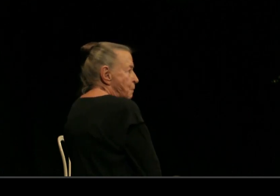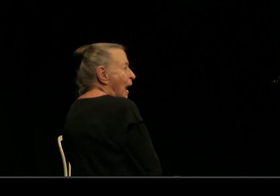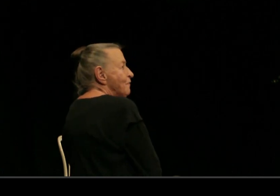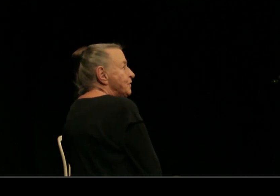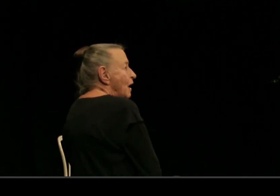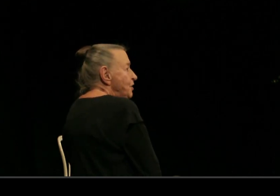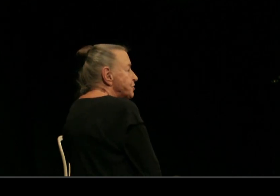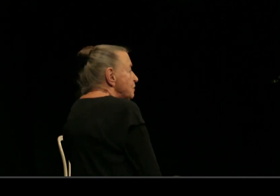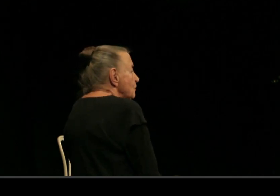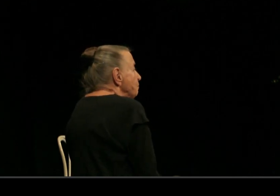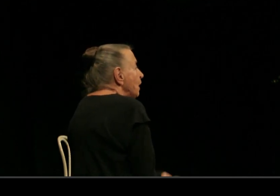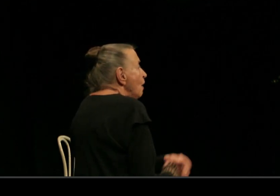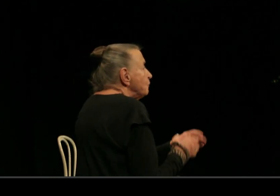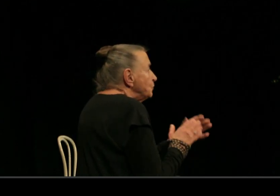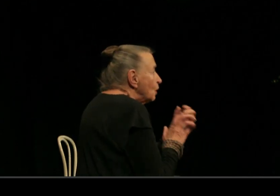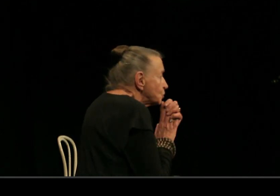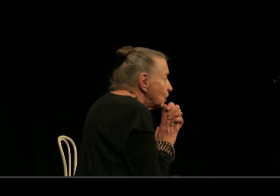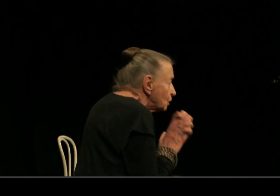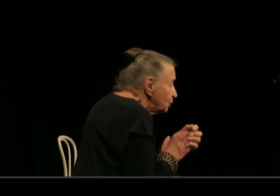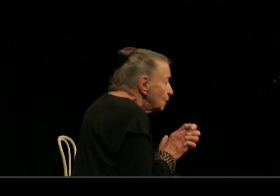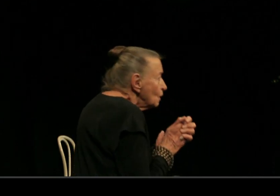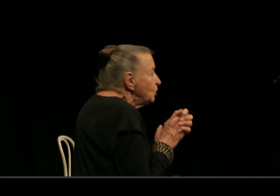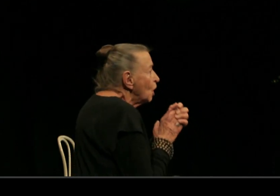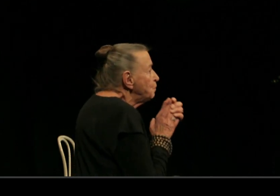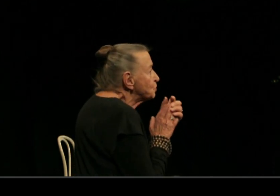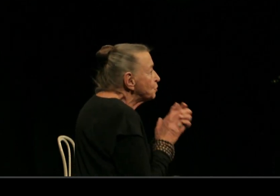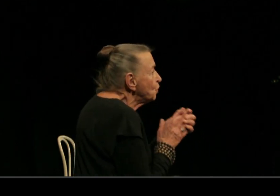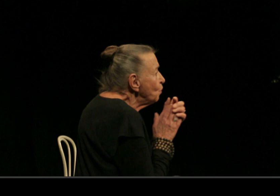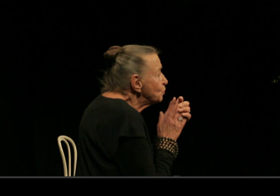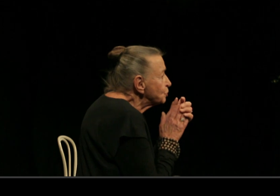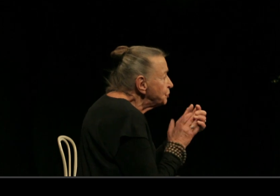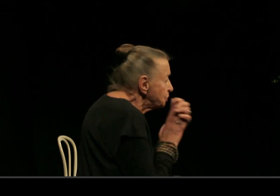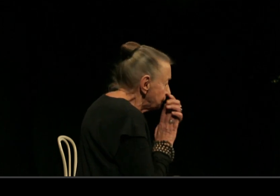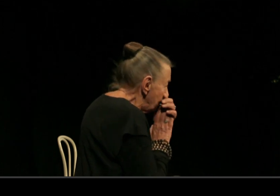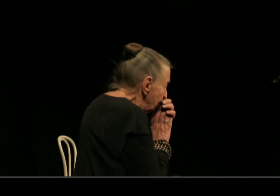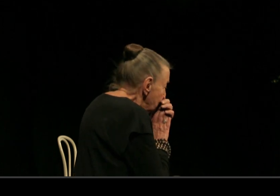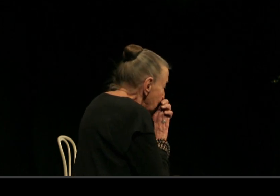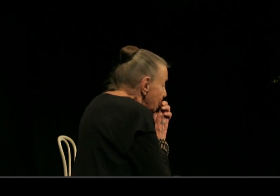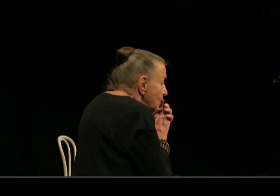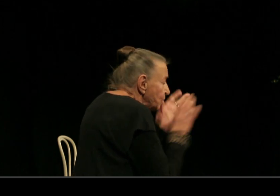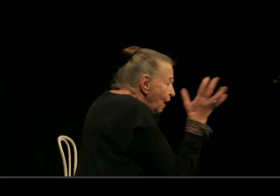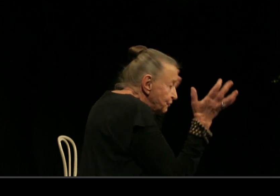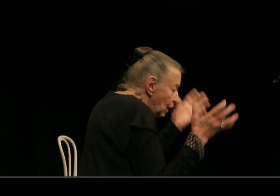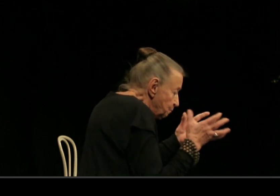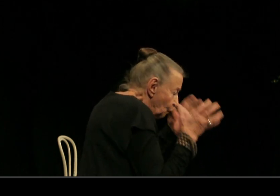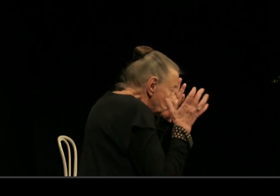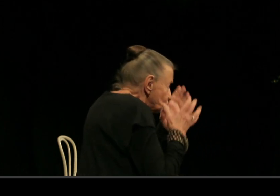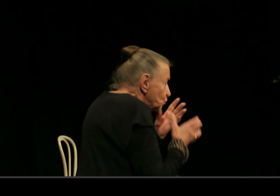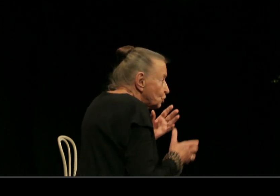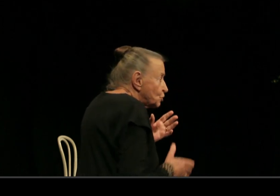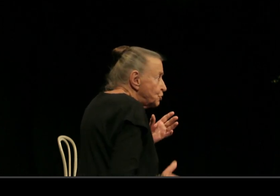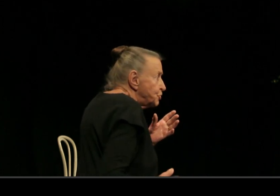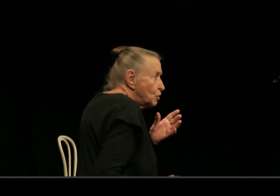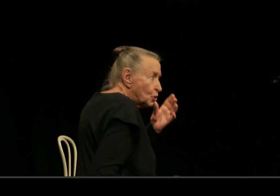True?" "True!" they said. "It sounds like from a book." "True!" echoed Sprinkler.